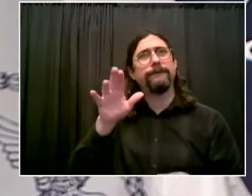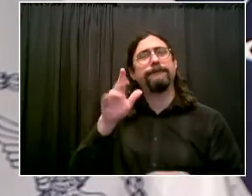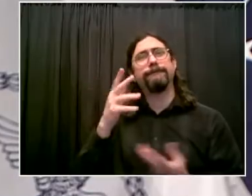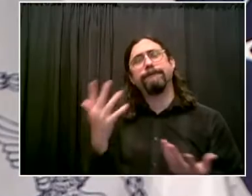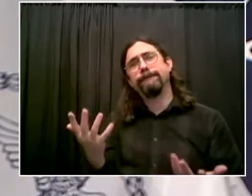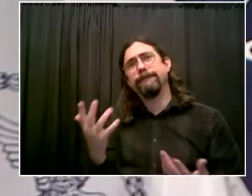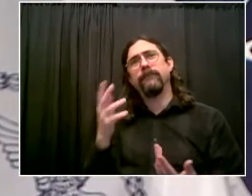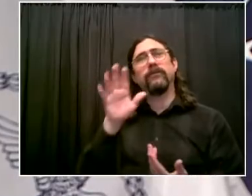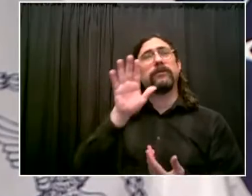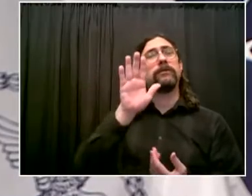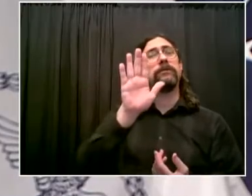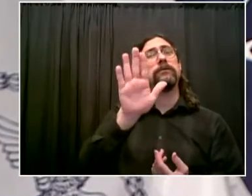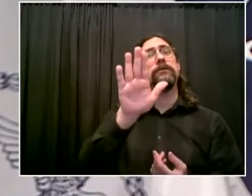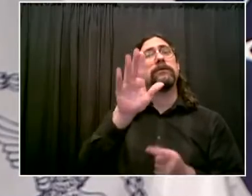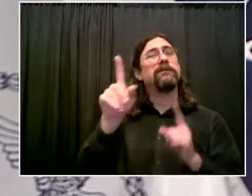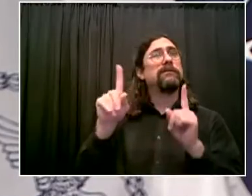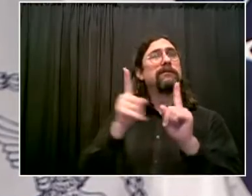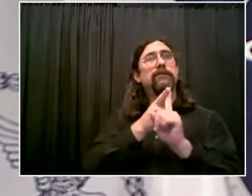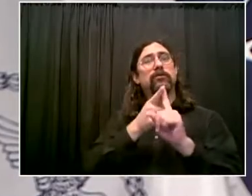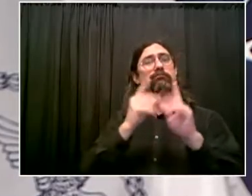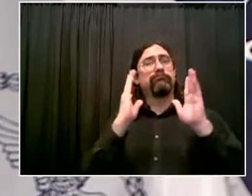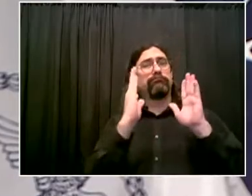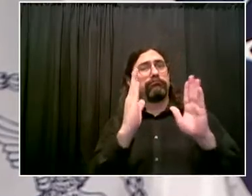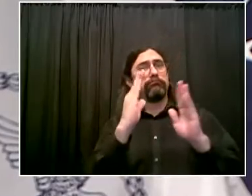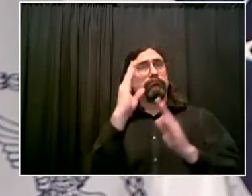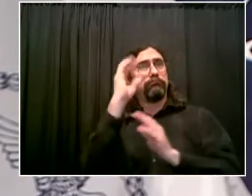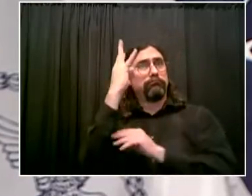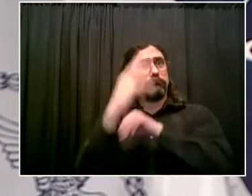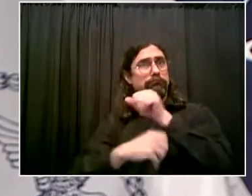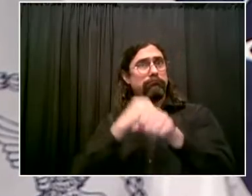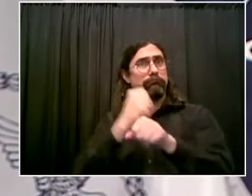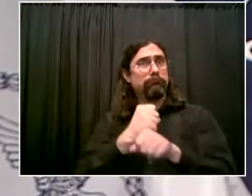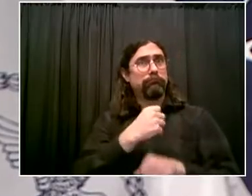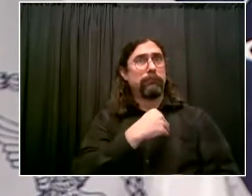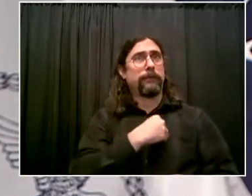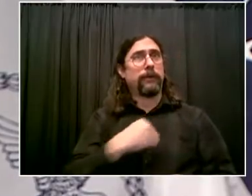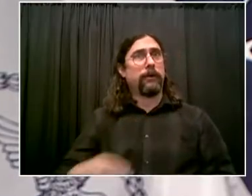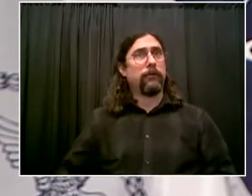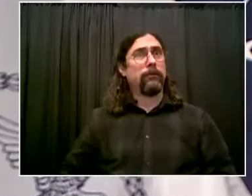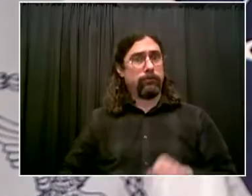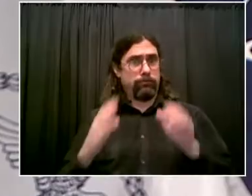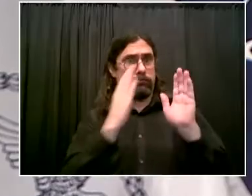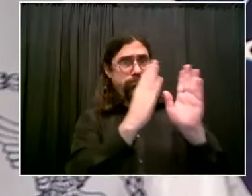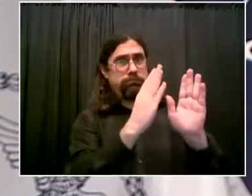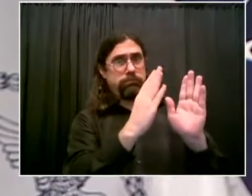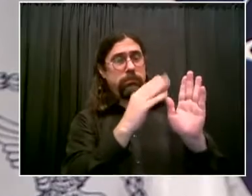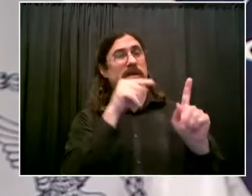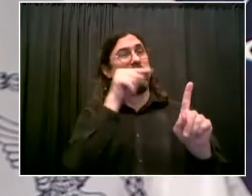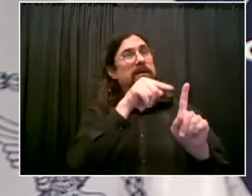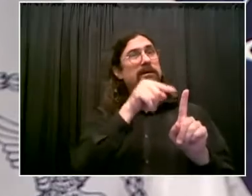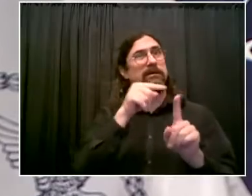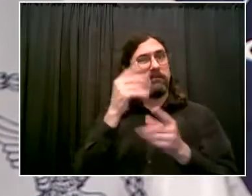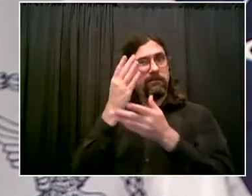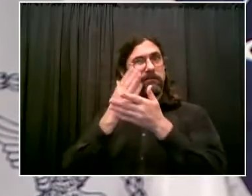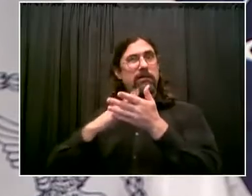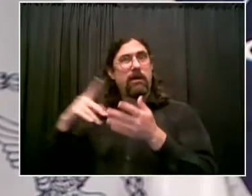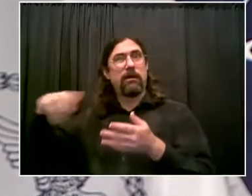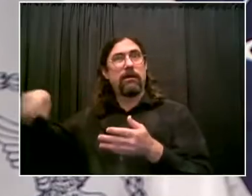OF SOME OF THE INVESTIGATIONS AGAINST YOU IN YOUR FIRST TERM YOU ACCUULMATED